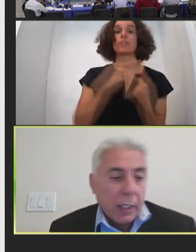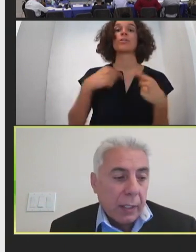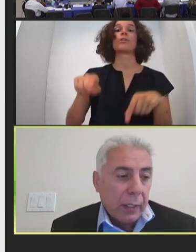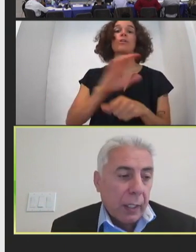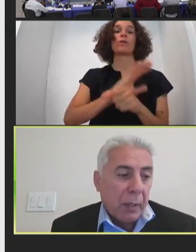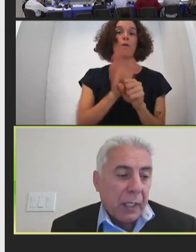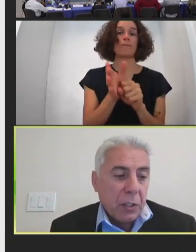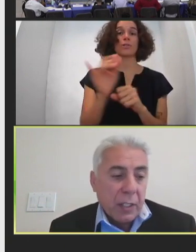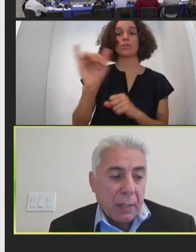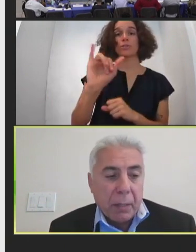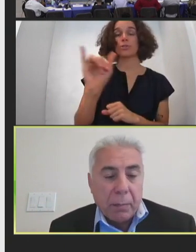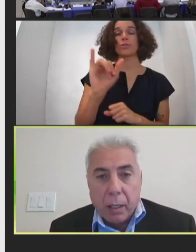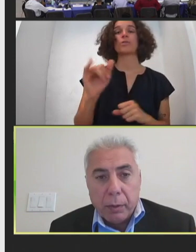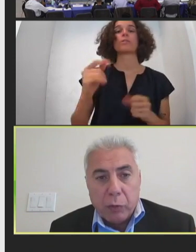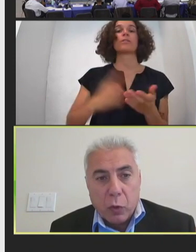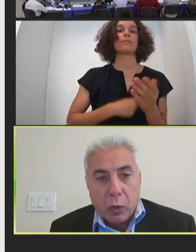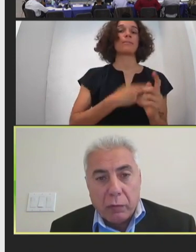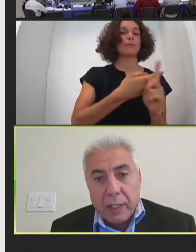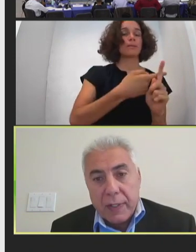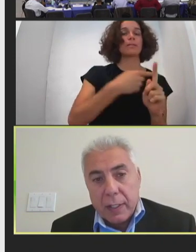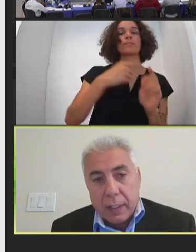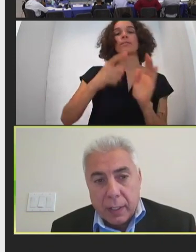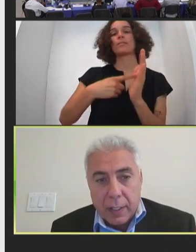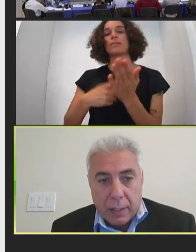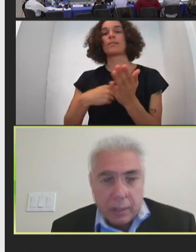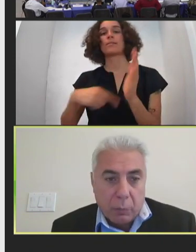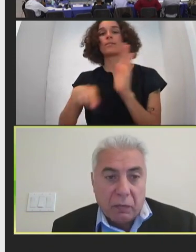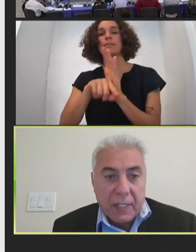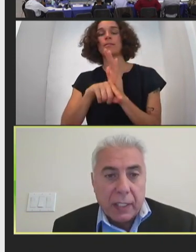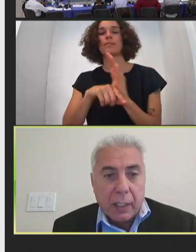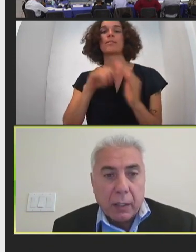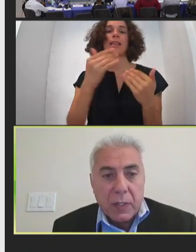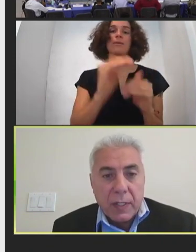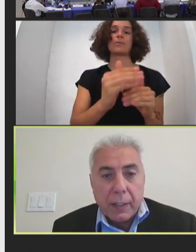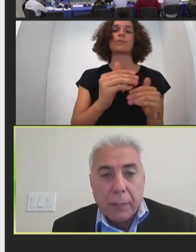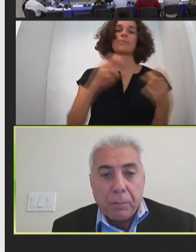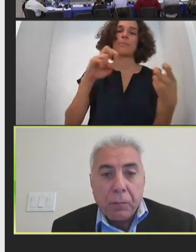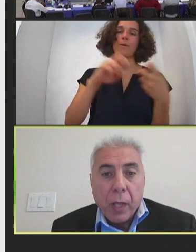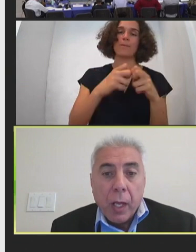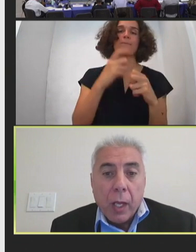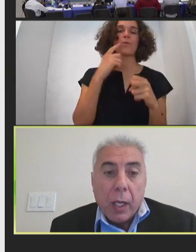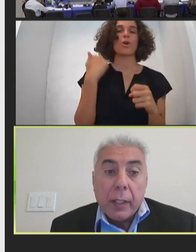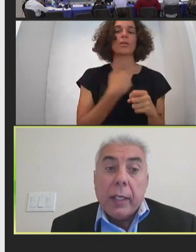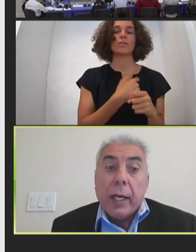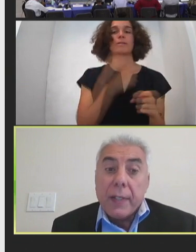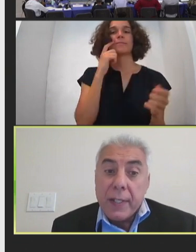Data limitation is a big problem for all of us and has -- we've seen it in our study. The state